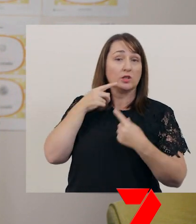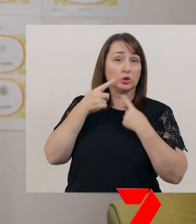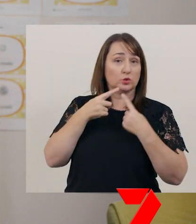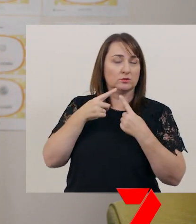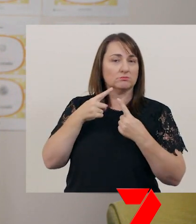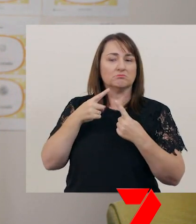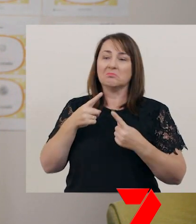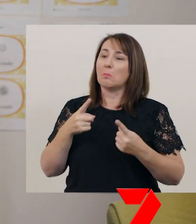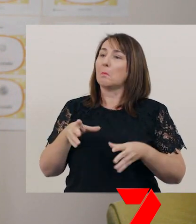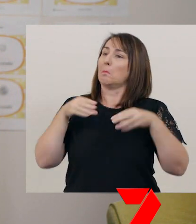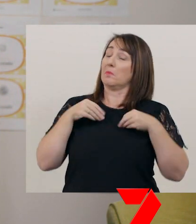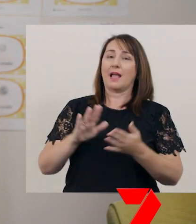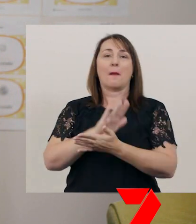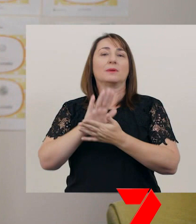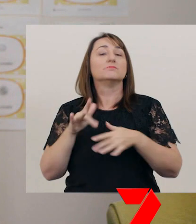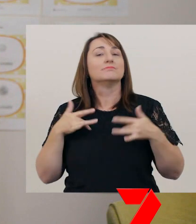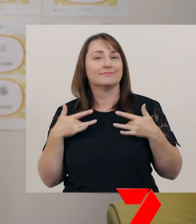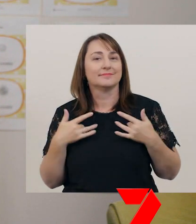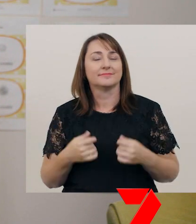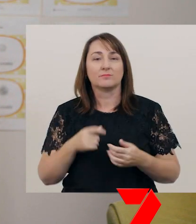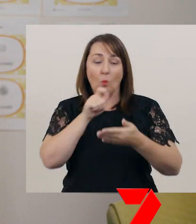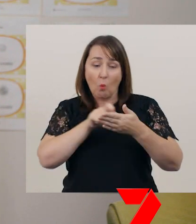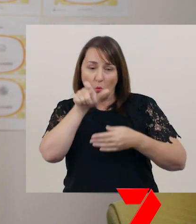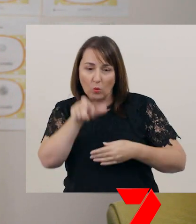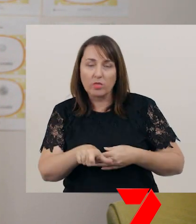Authors carefully select language to have an impact on their reader.